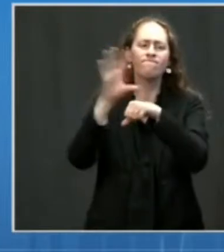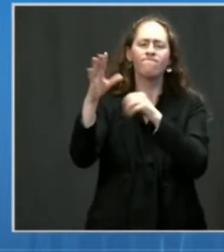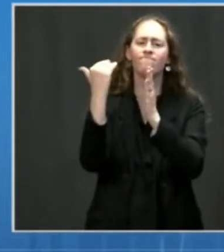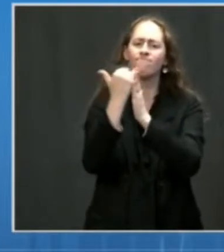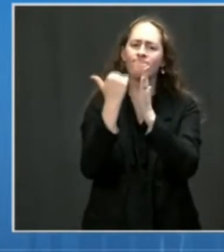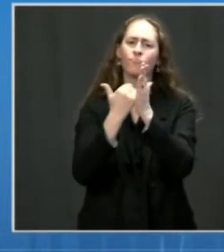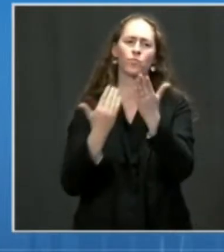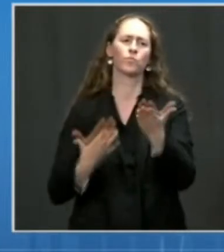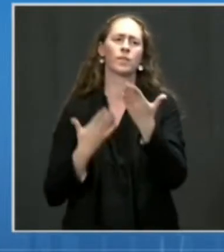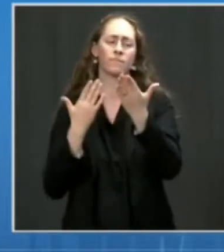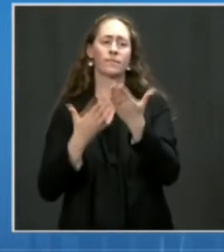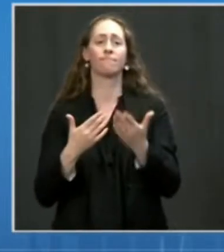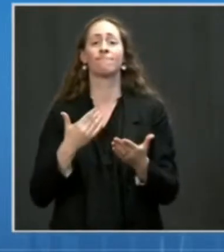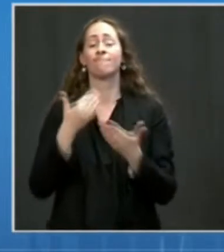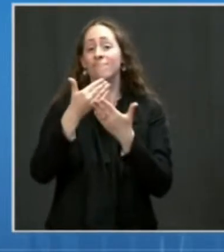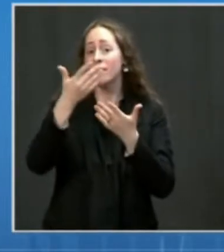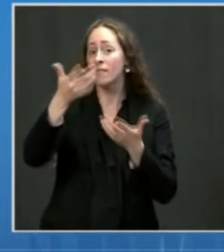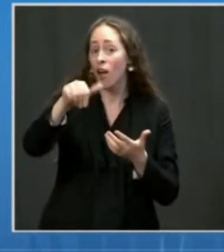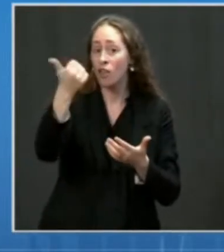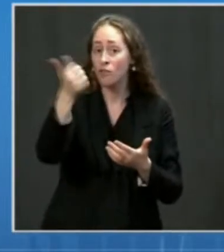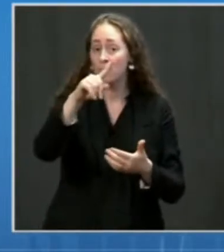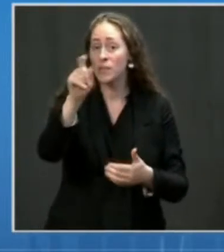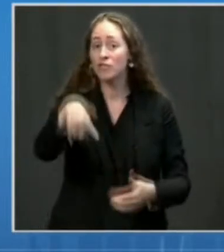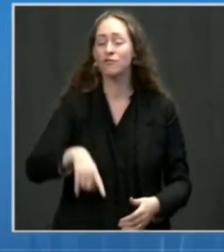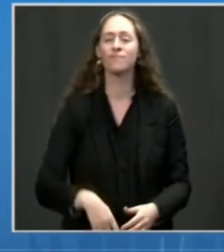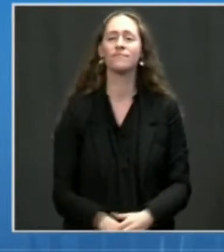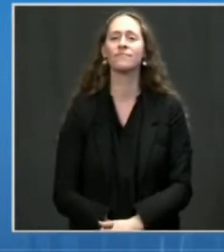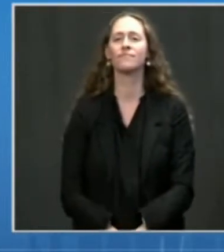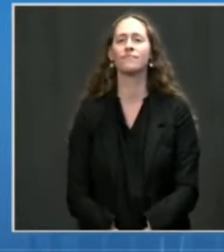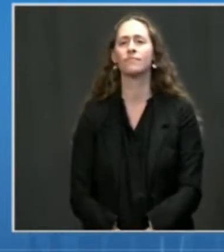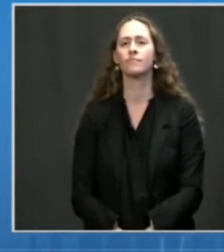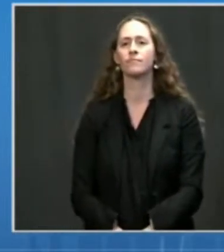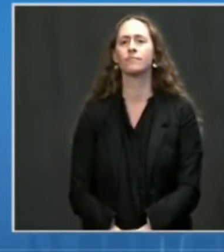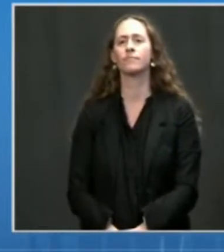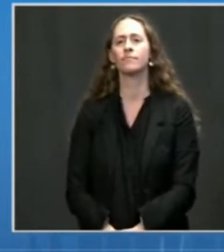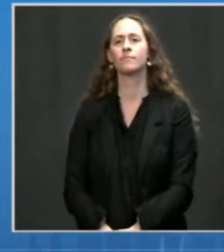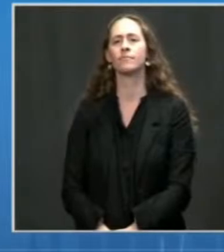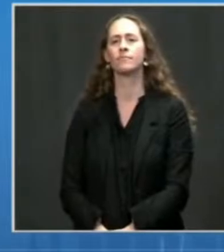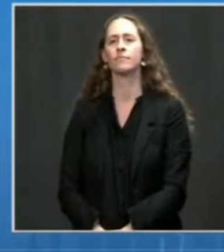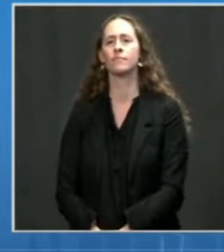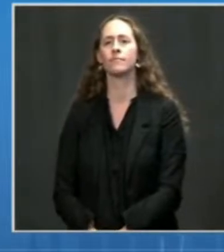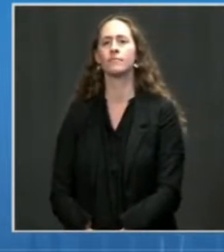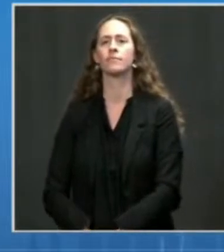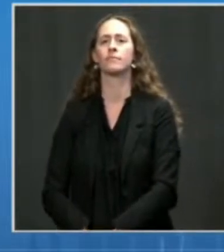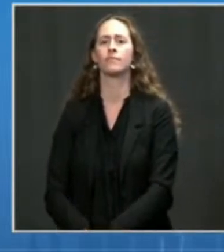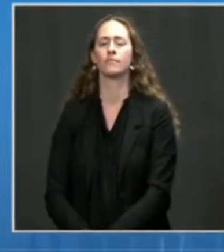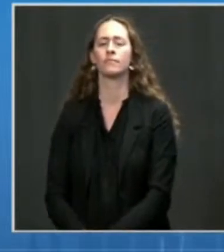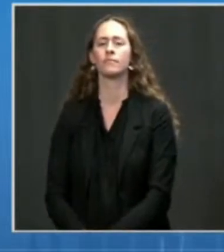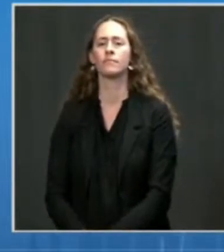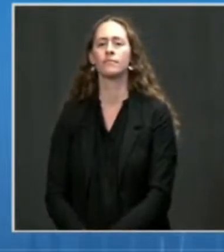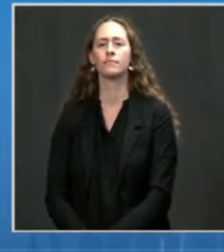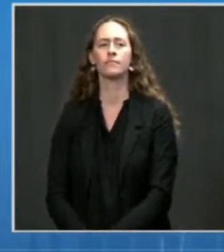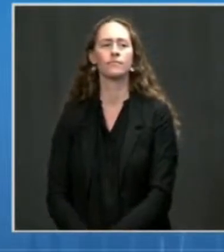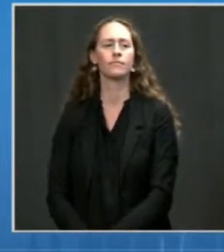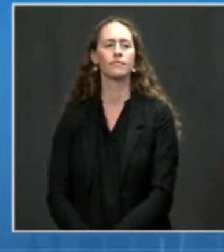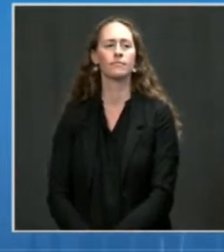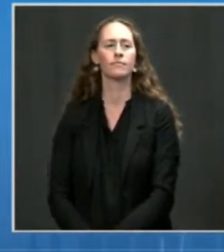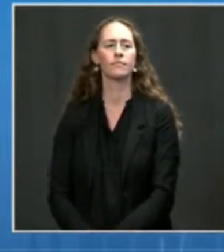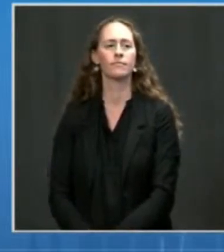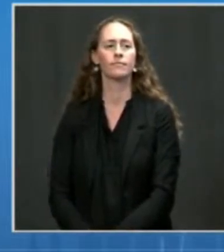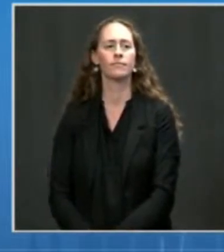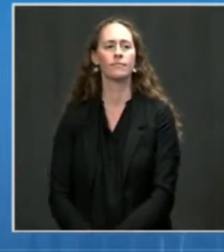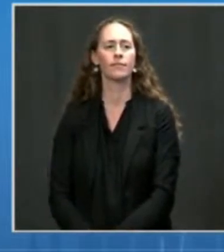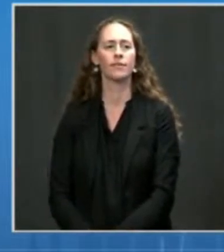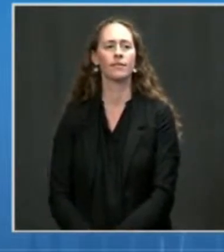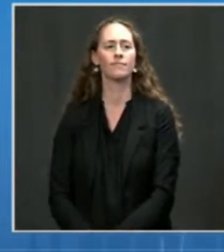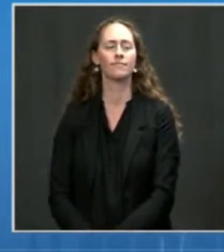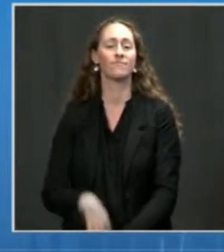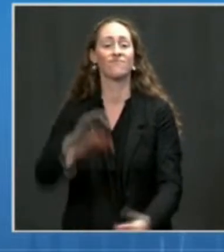MORE PEOPLE VACCINATED AND